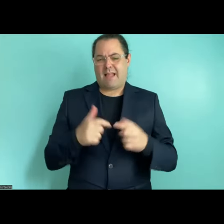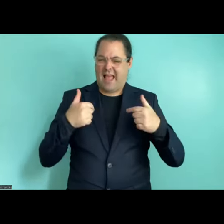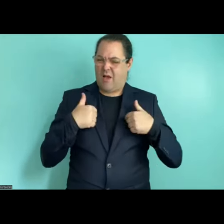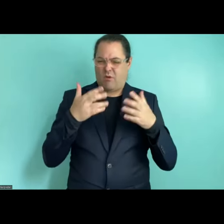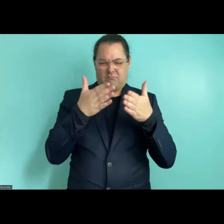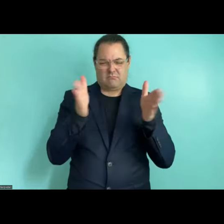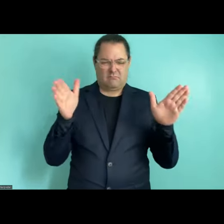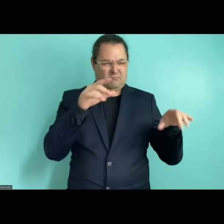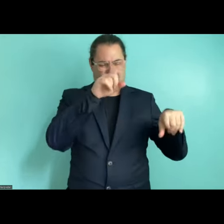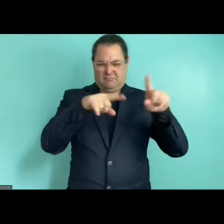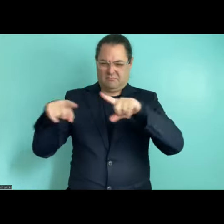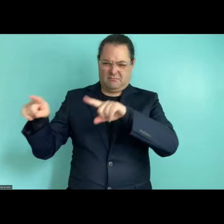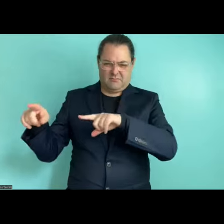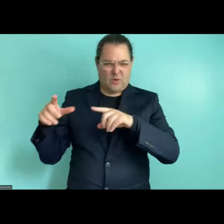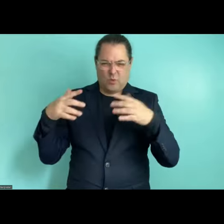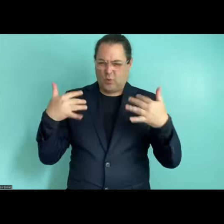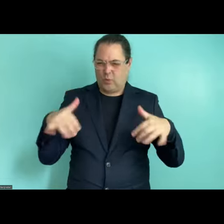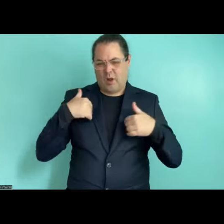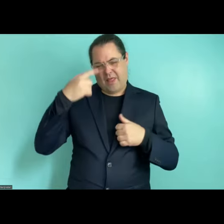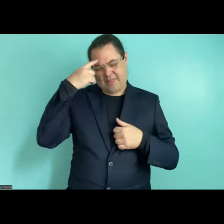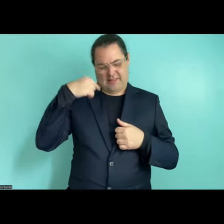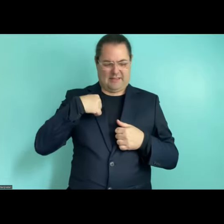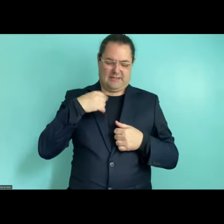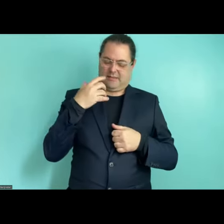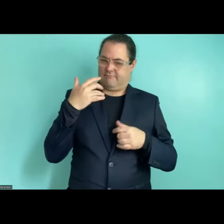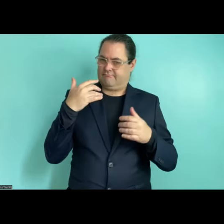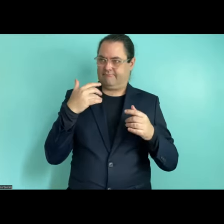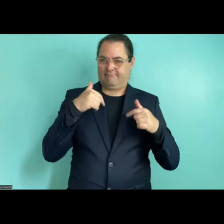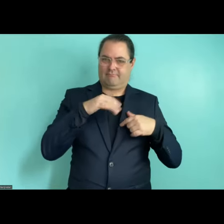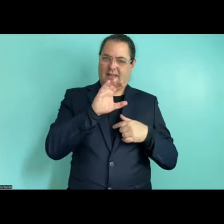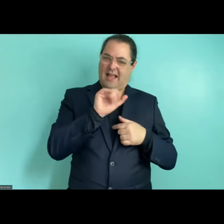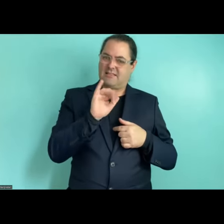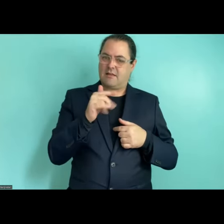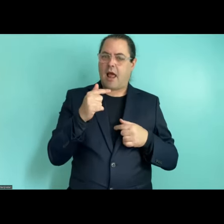makes us more successful. You know I can even say it makes us smarter and competitive, and